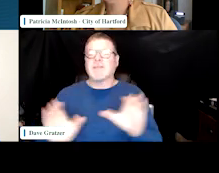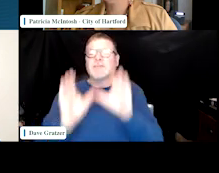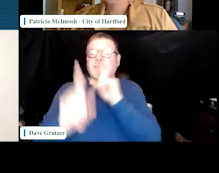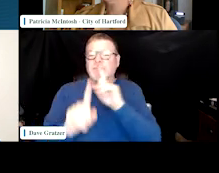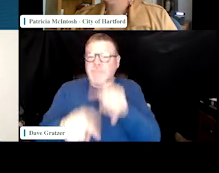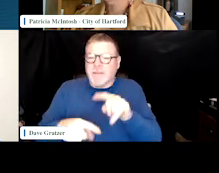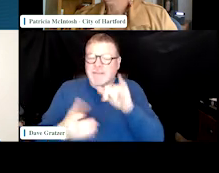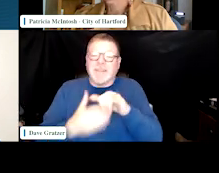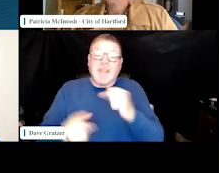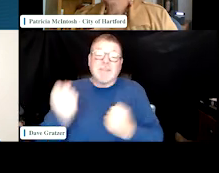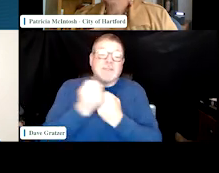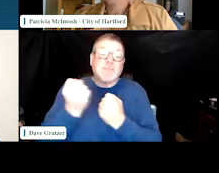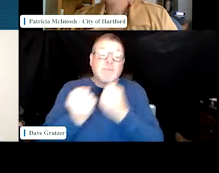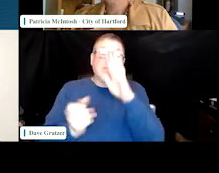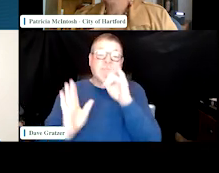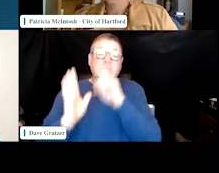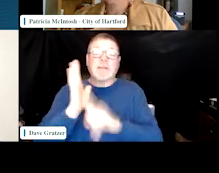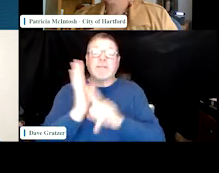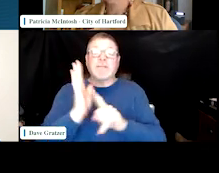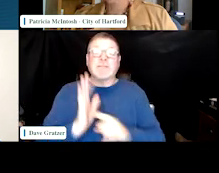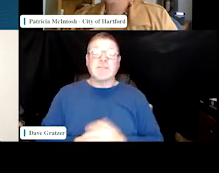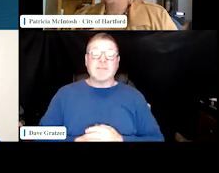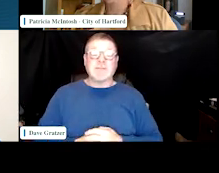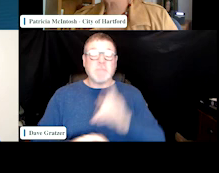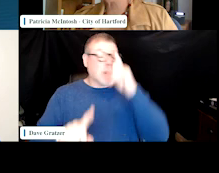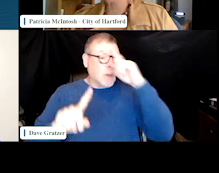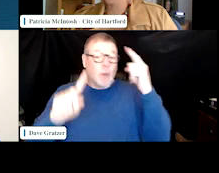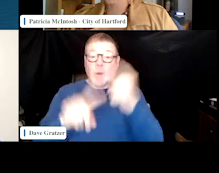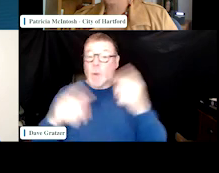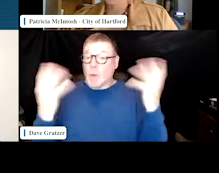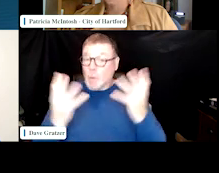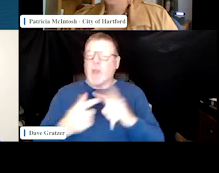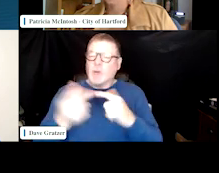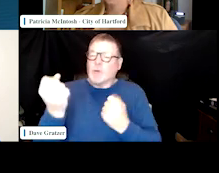that are supported by research. Our goal is to support law enforcement agencies